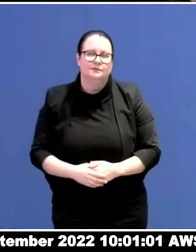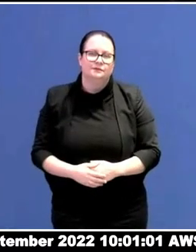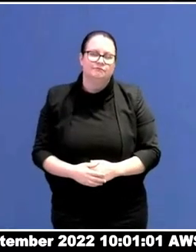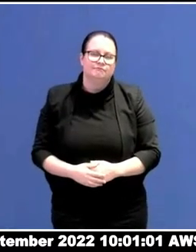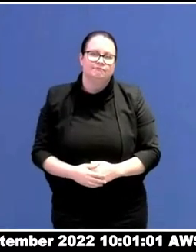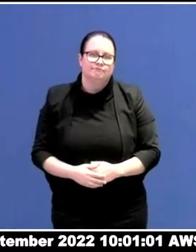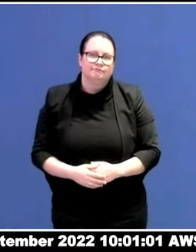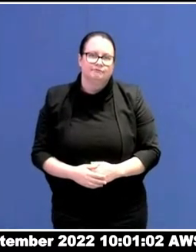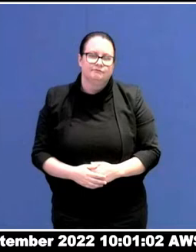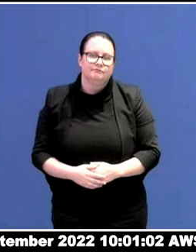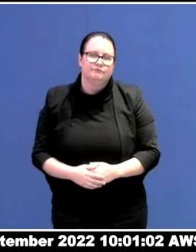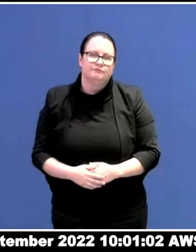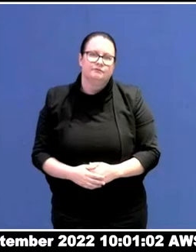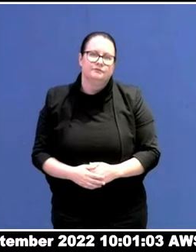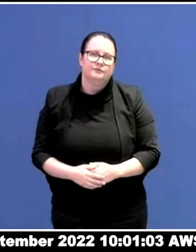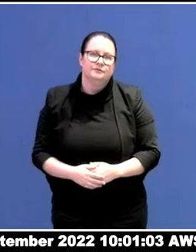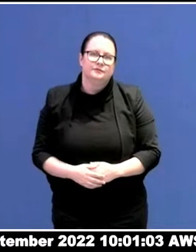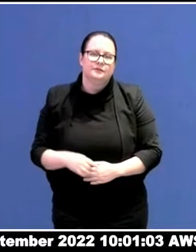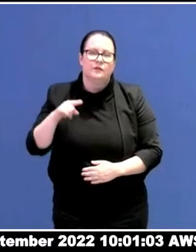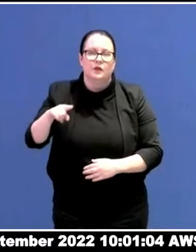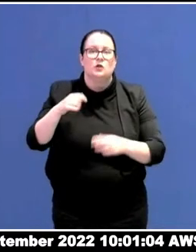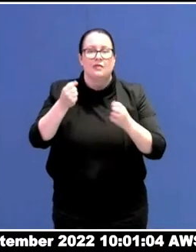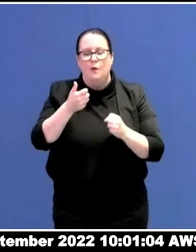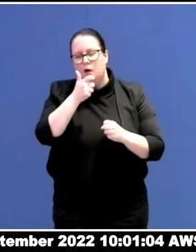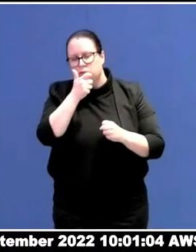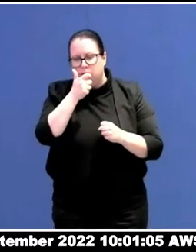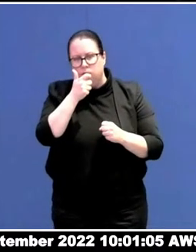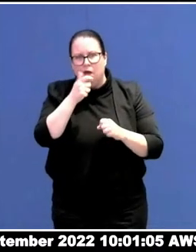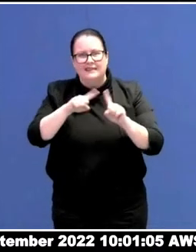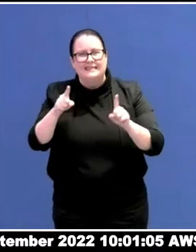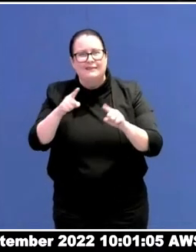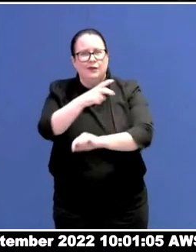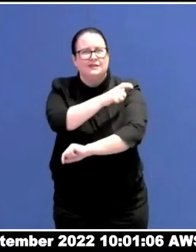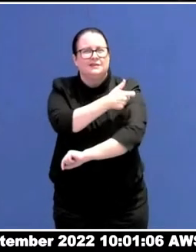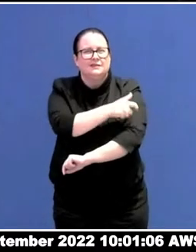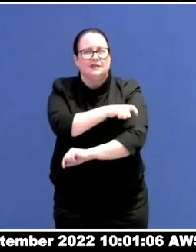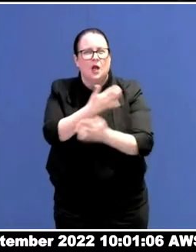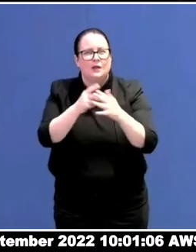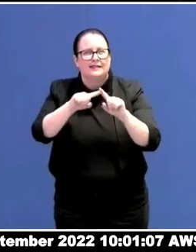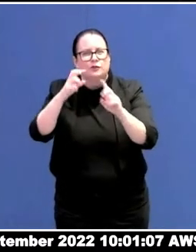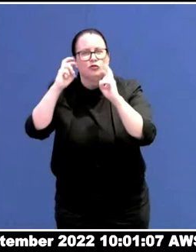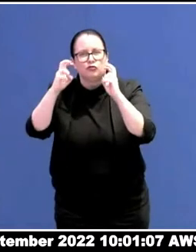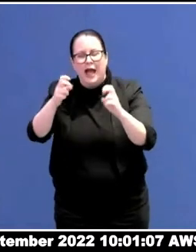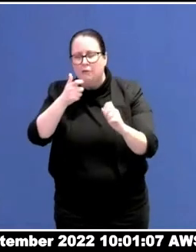And they had a good communication between guards and very quickly we were able to